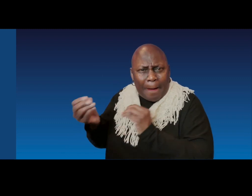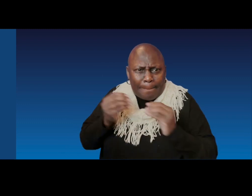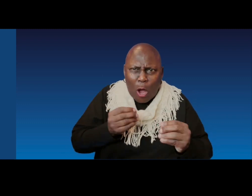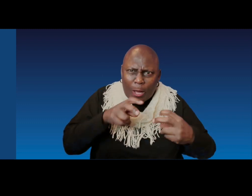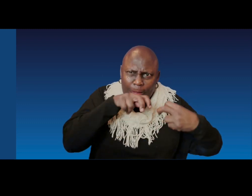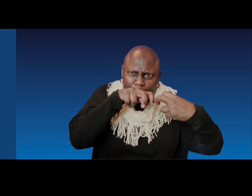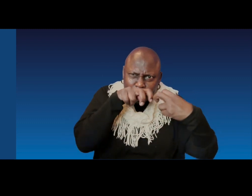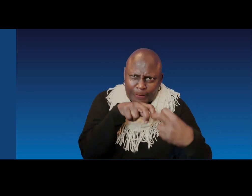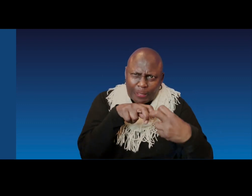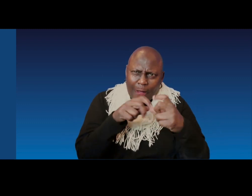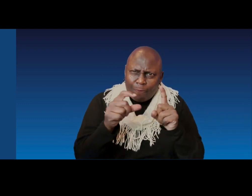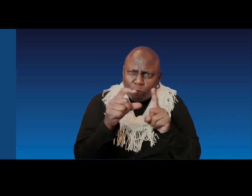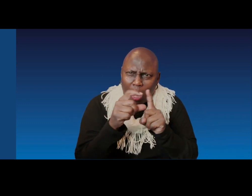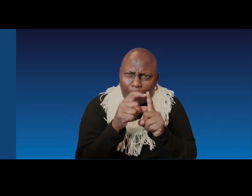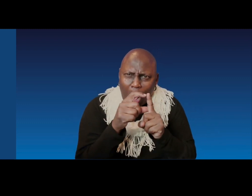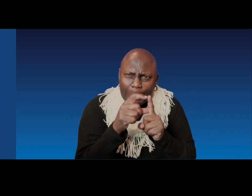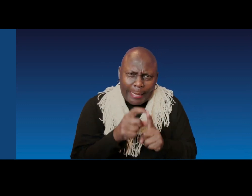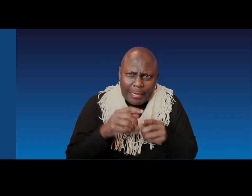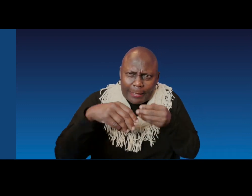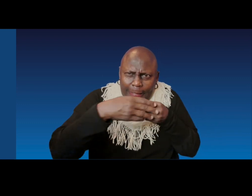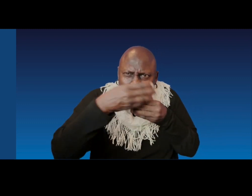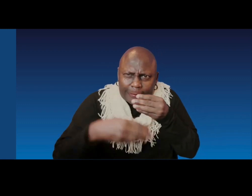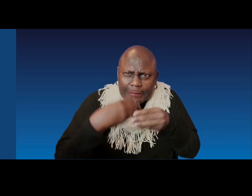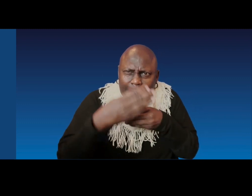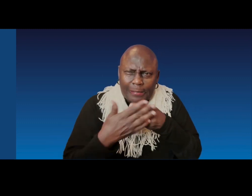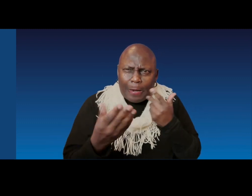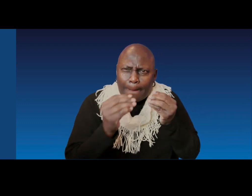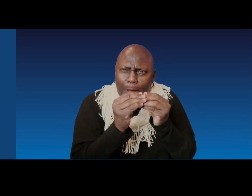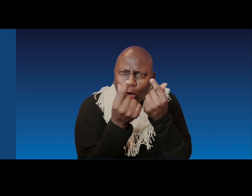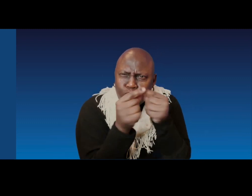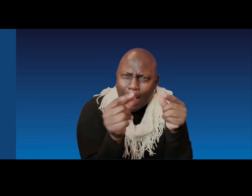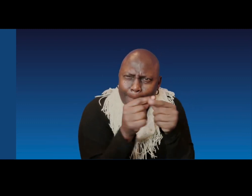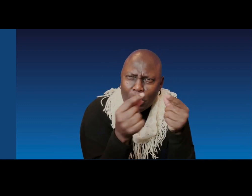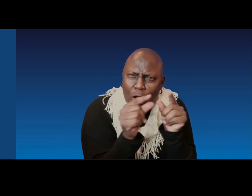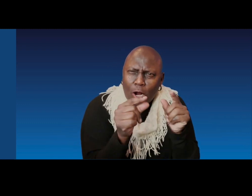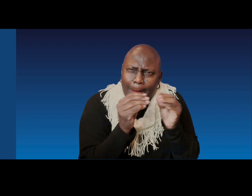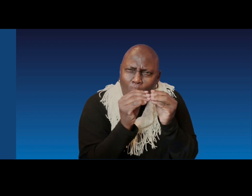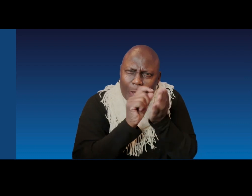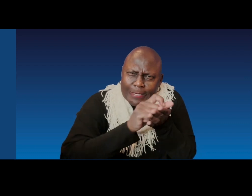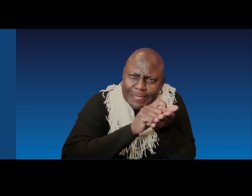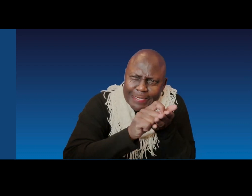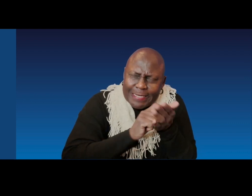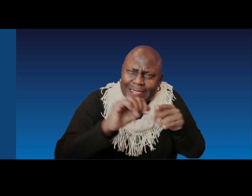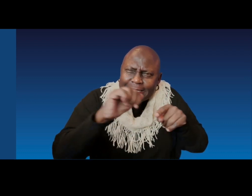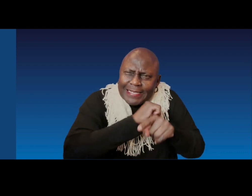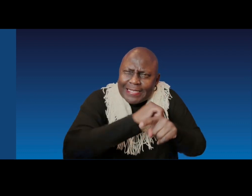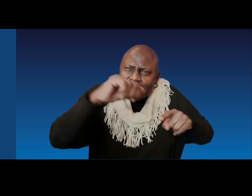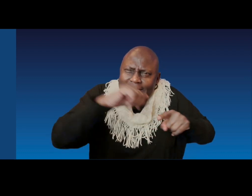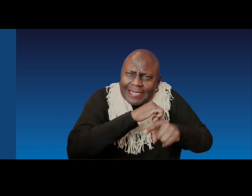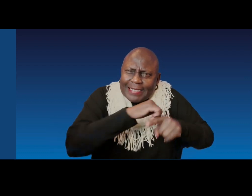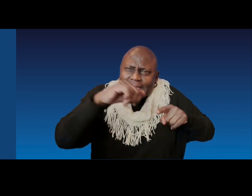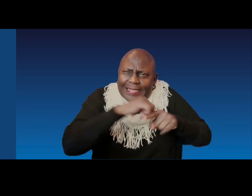more skills based practice, and more memorization by rote. This is with the best intentions.